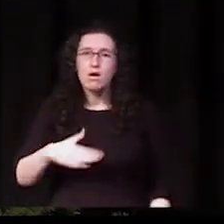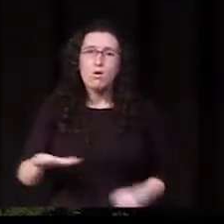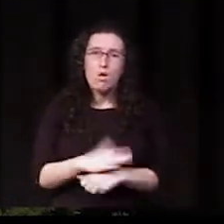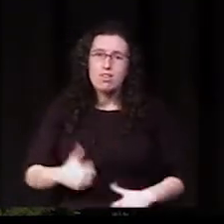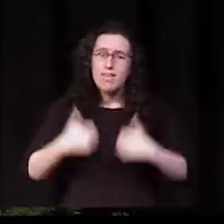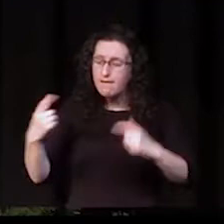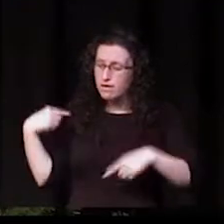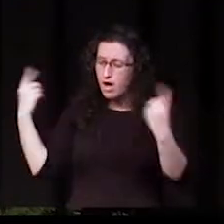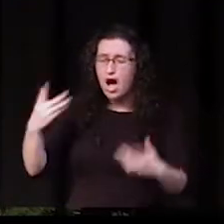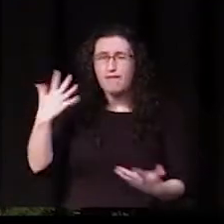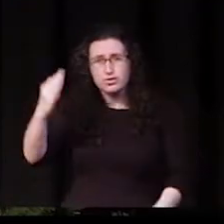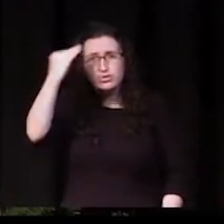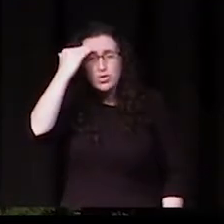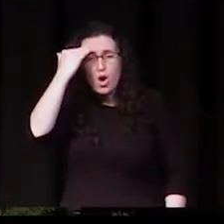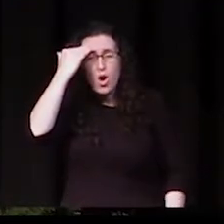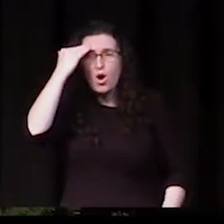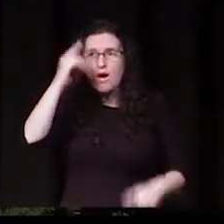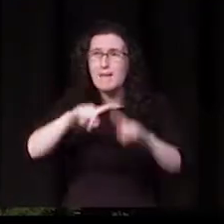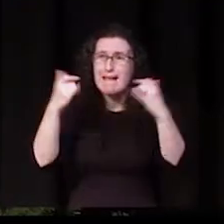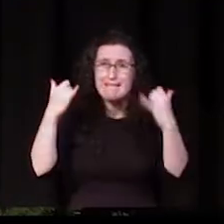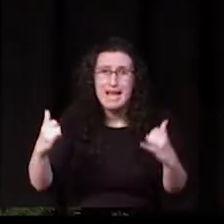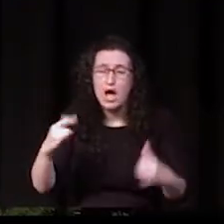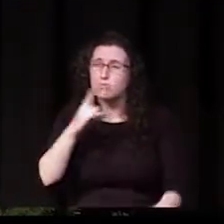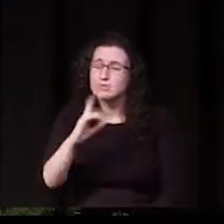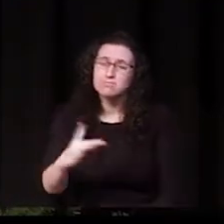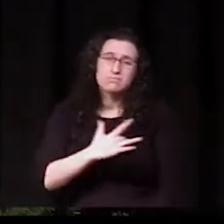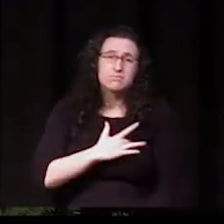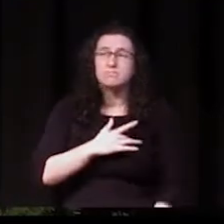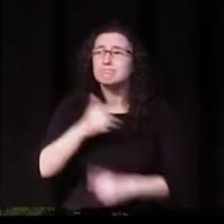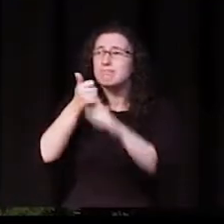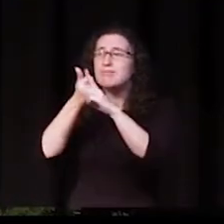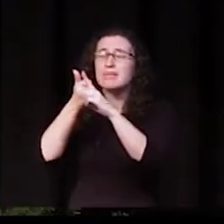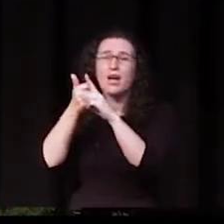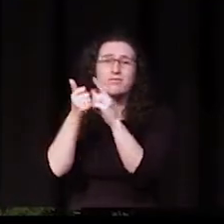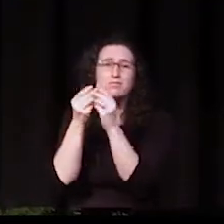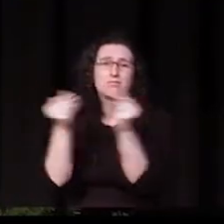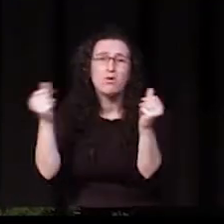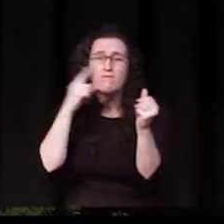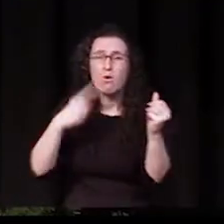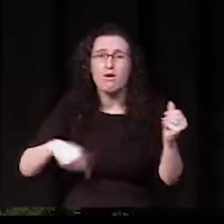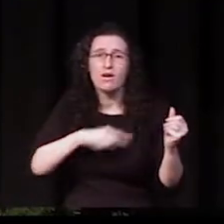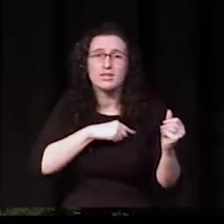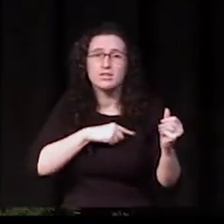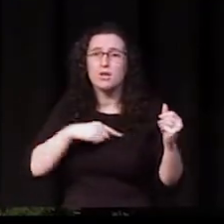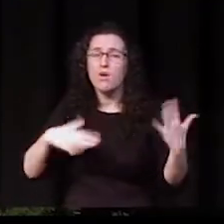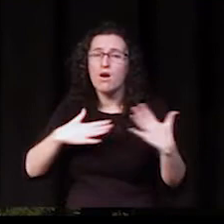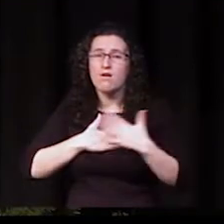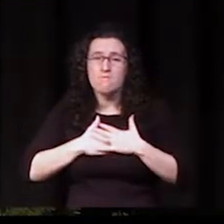"known it before today, that He is the remedy." And my deep grief, and the weightiness, and my sorrow